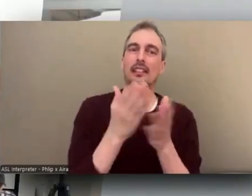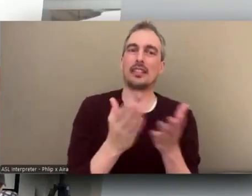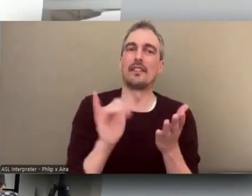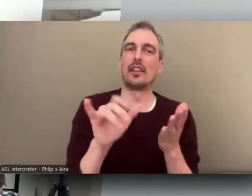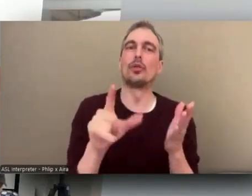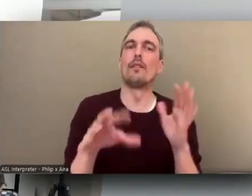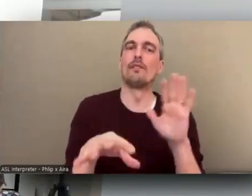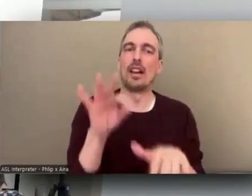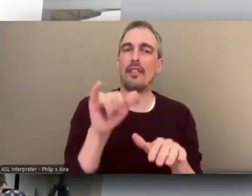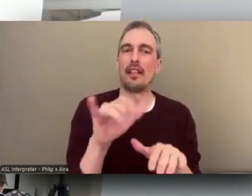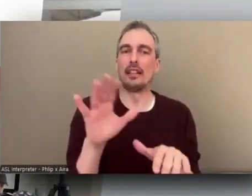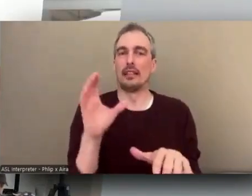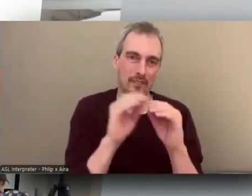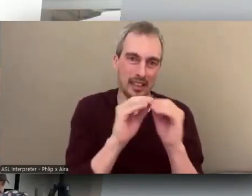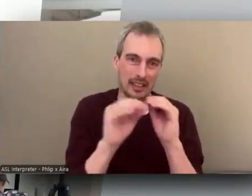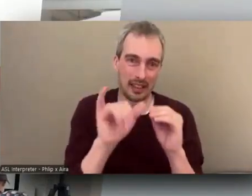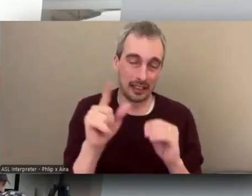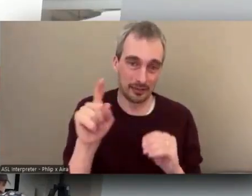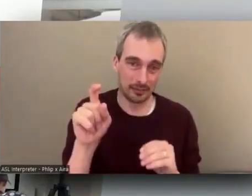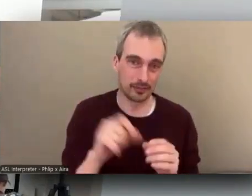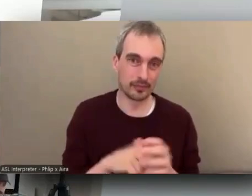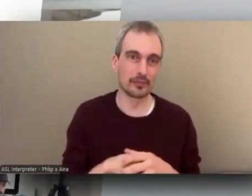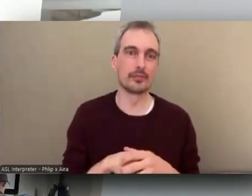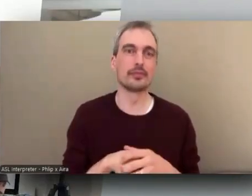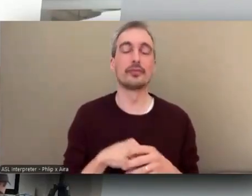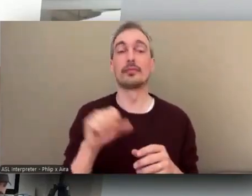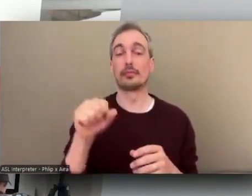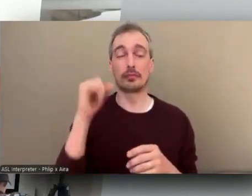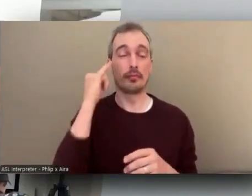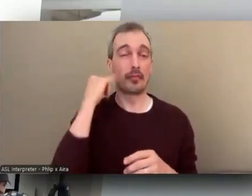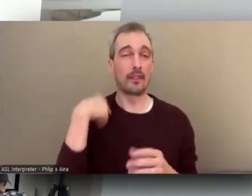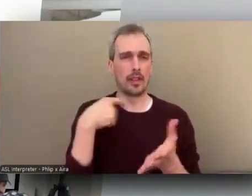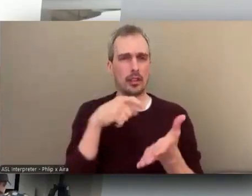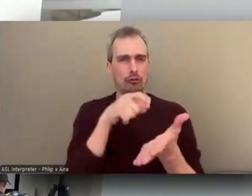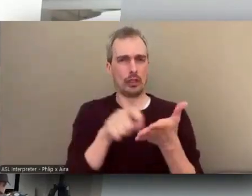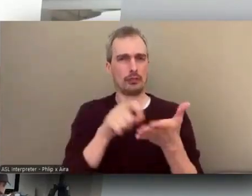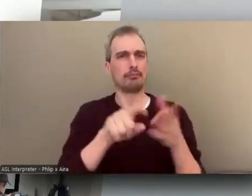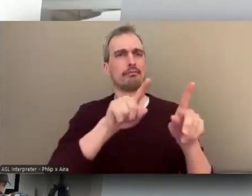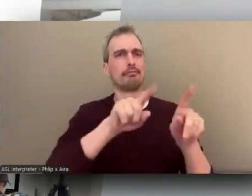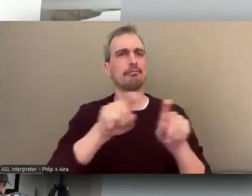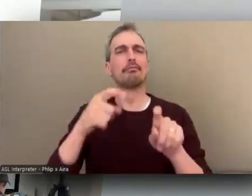Right? Yeah? So if I write a test that says... A mouse-based test...